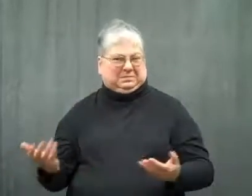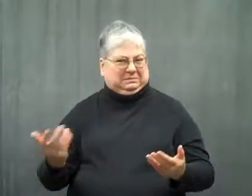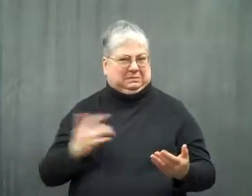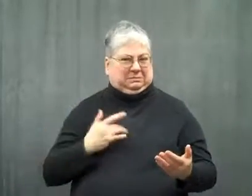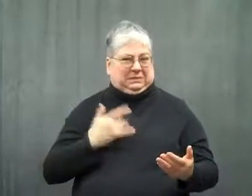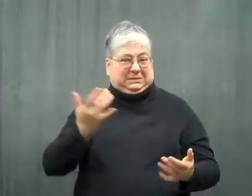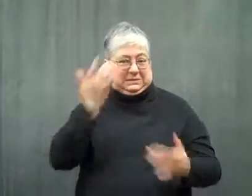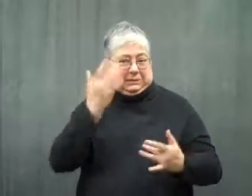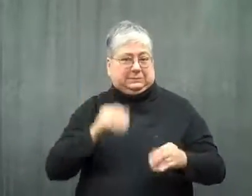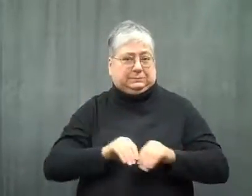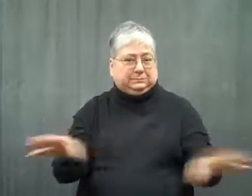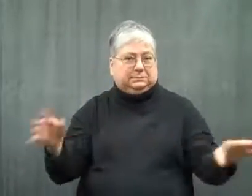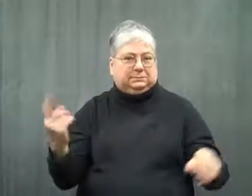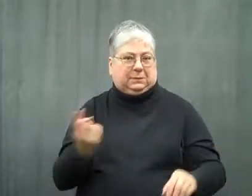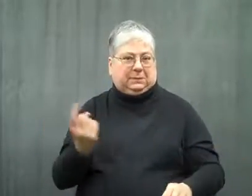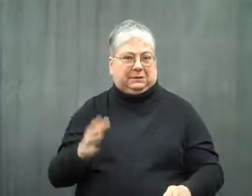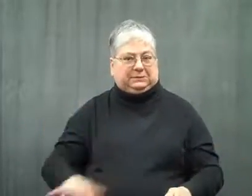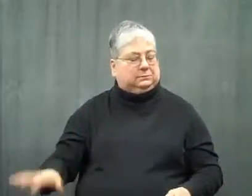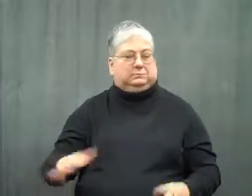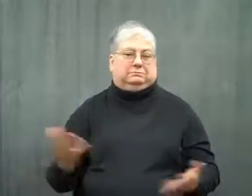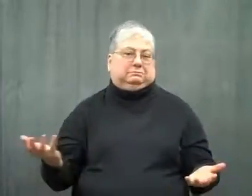They don't know why, but it might have been from disease.